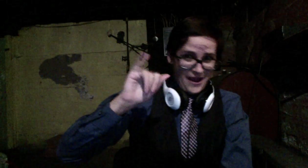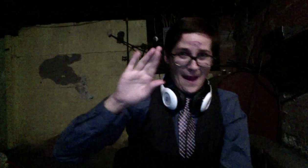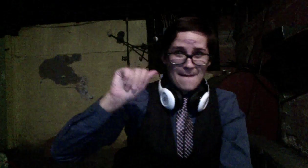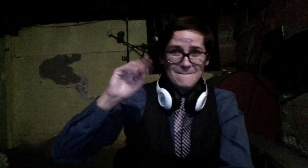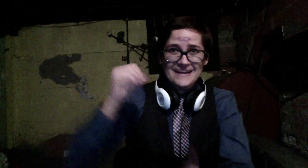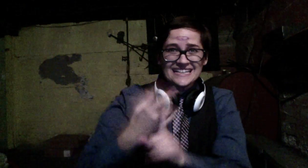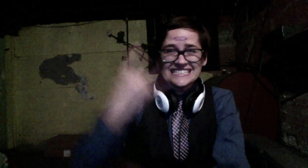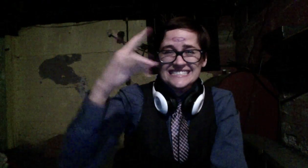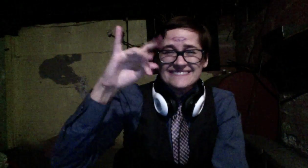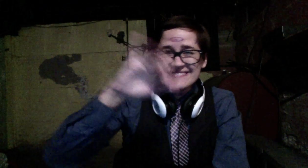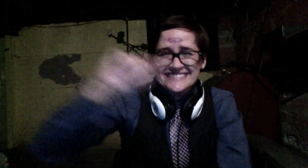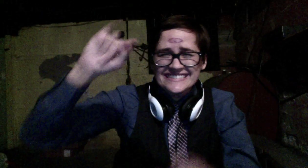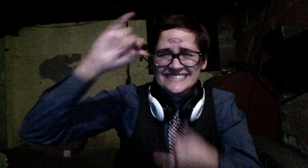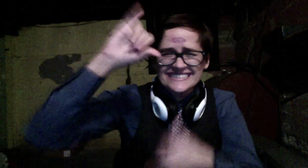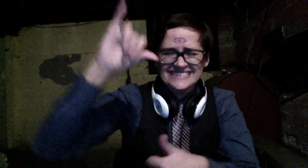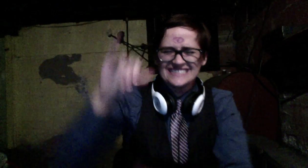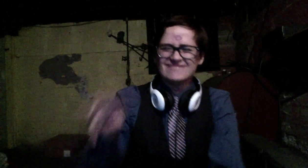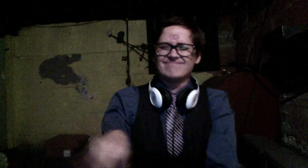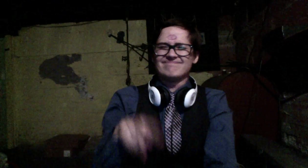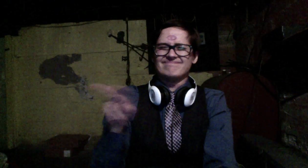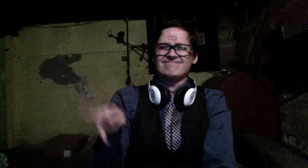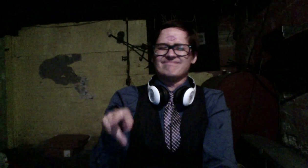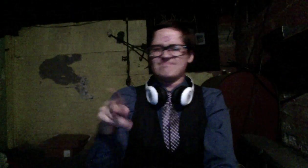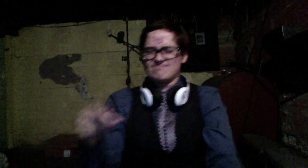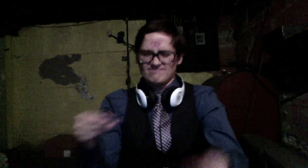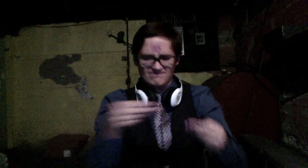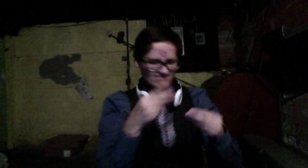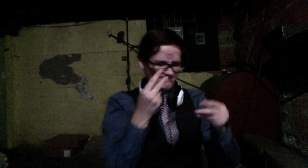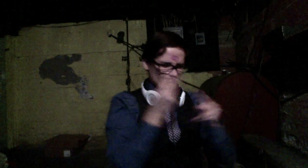H-I-R-A-M HIMSELF 18 F-E-E-T VERY-TALL COP-LOOK/EXAMINE TAKE-CARD FIGURE